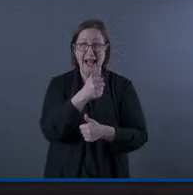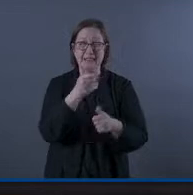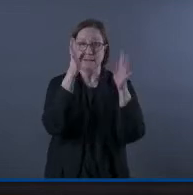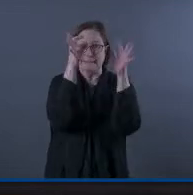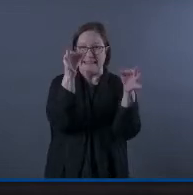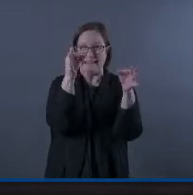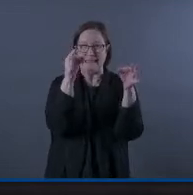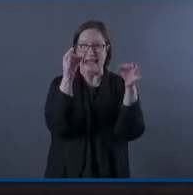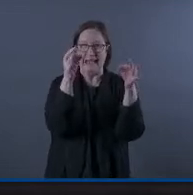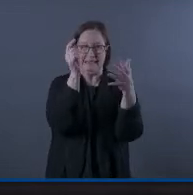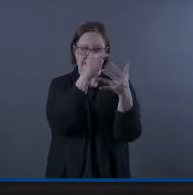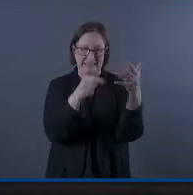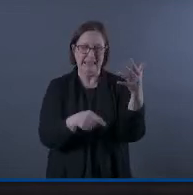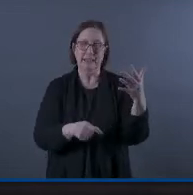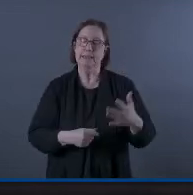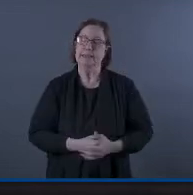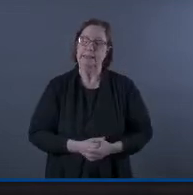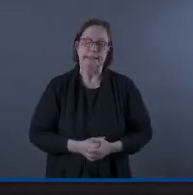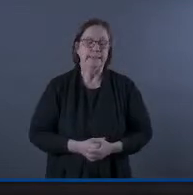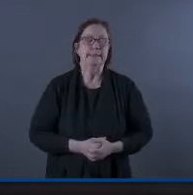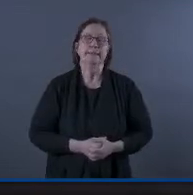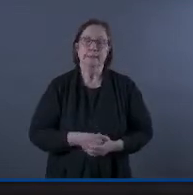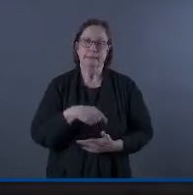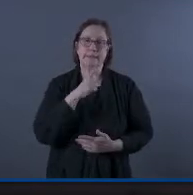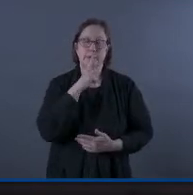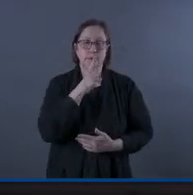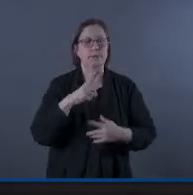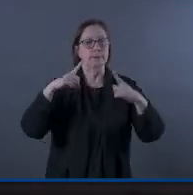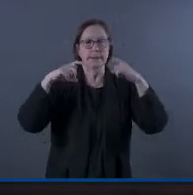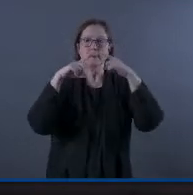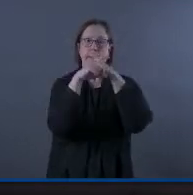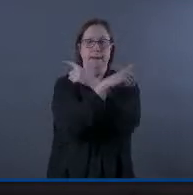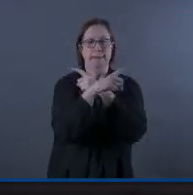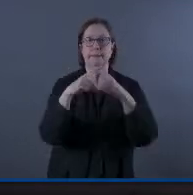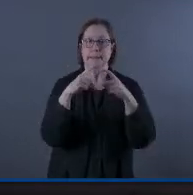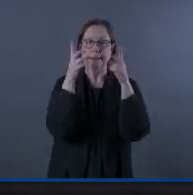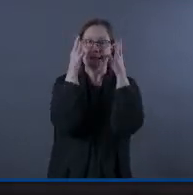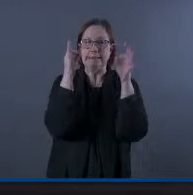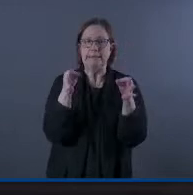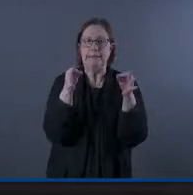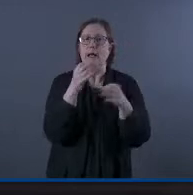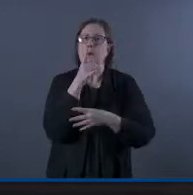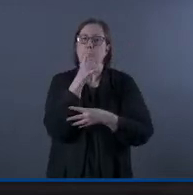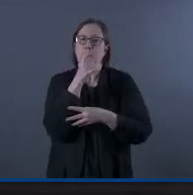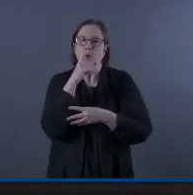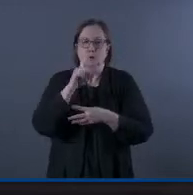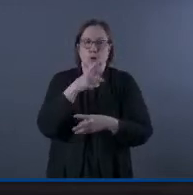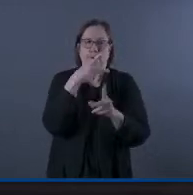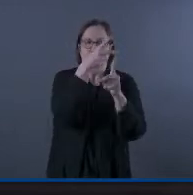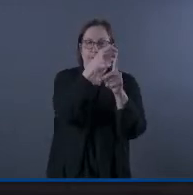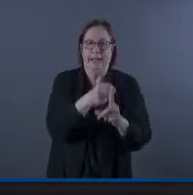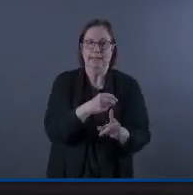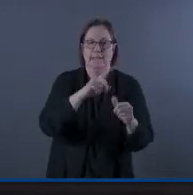There are really a lot of factors to consider when thinking about who should get vaccinated first. And, you know, I don't envy the Department of Health